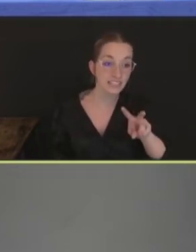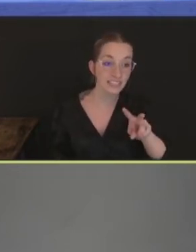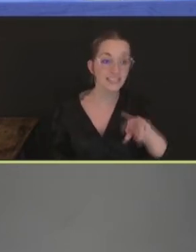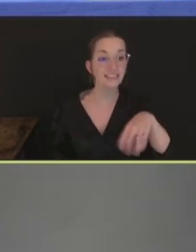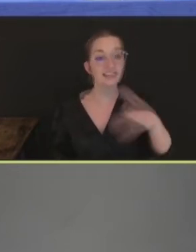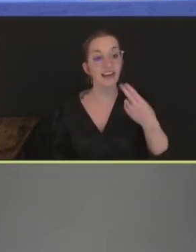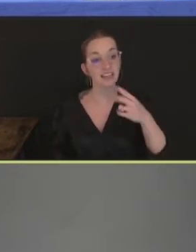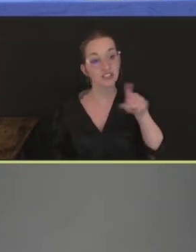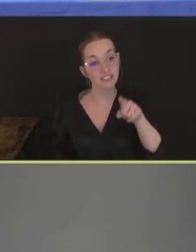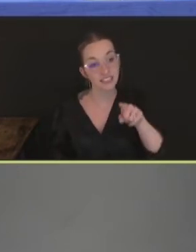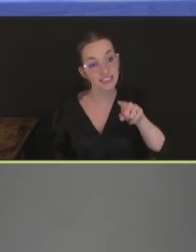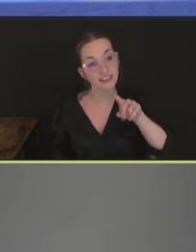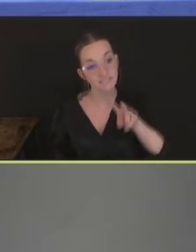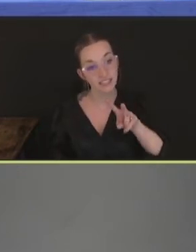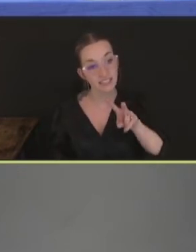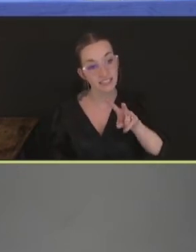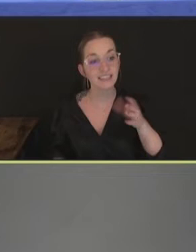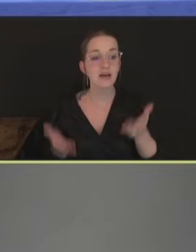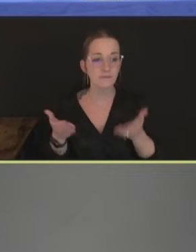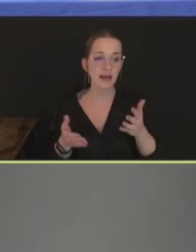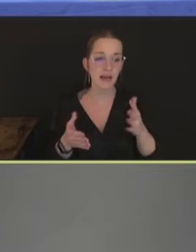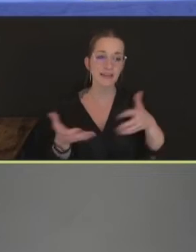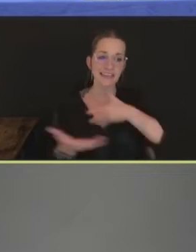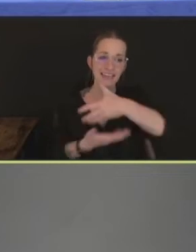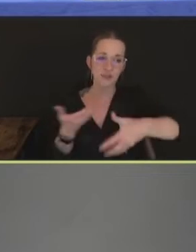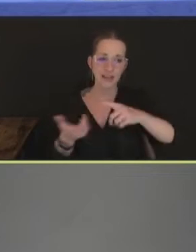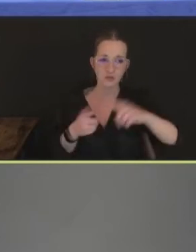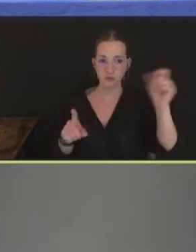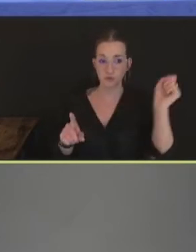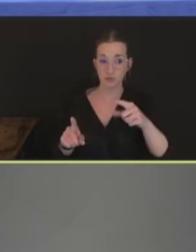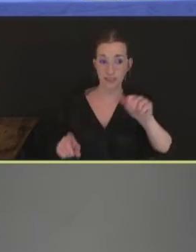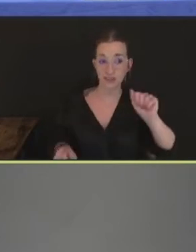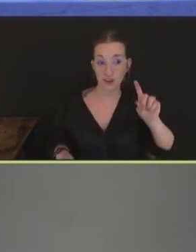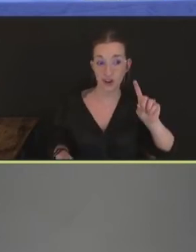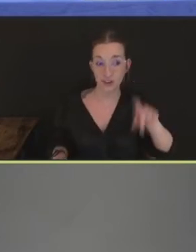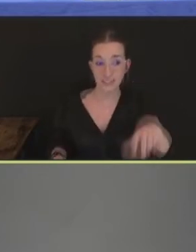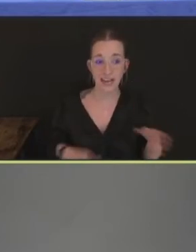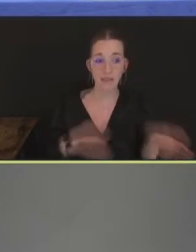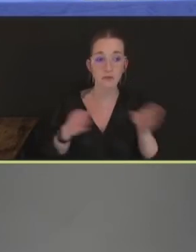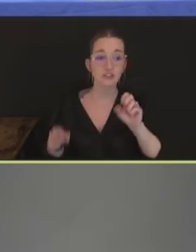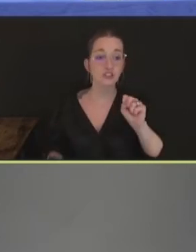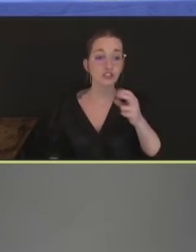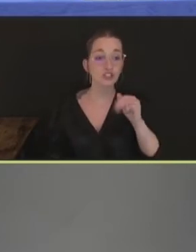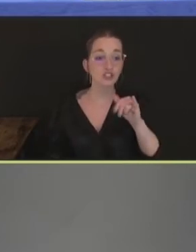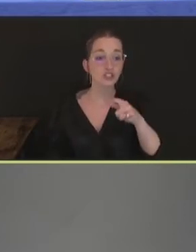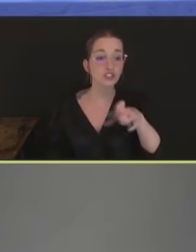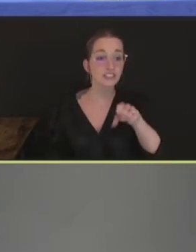The shingles vaccine, Zostavax, reduces the risk of Alzheimer's by 16 percent and up to